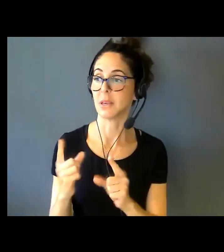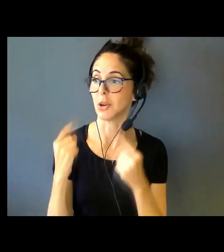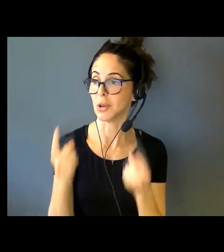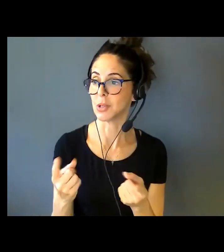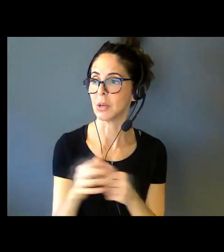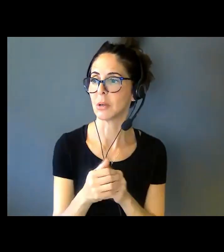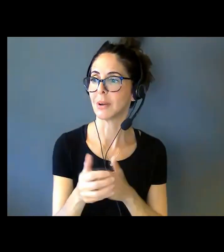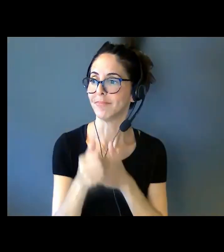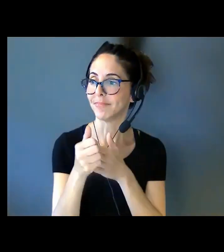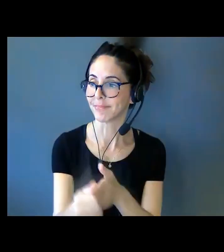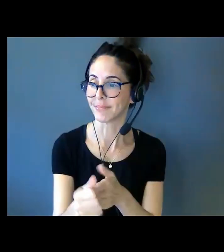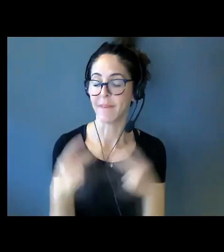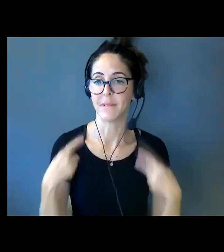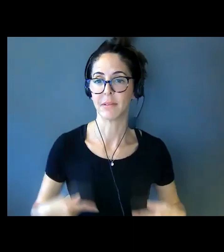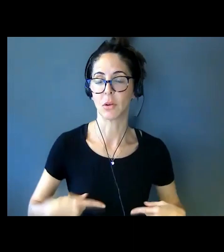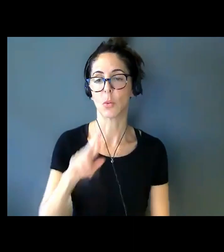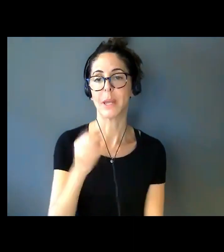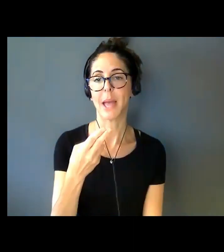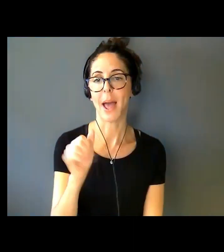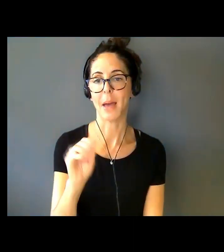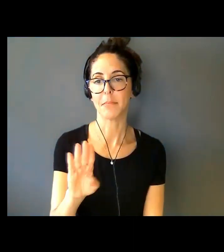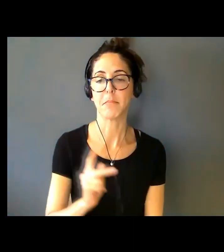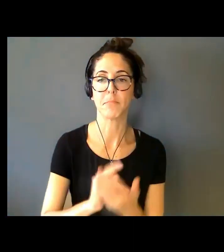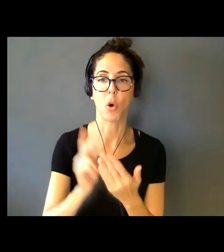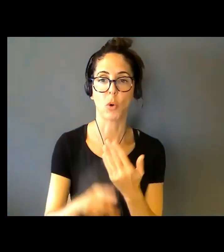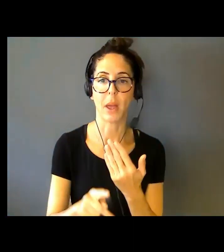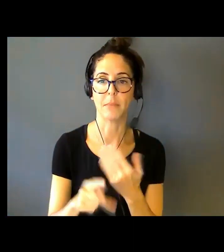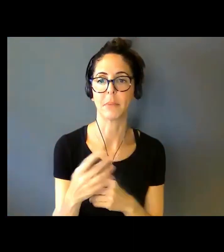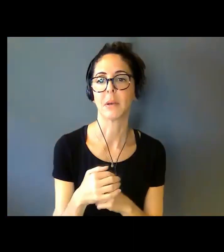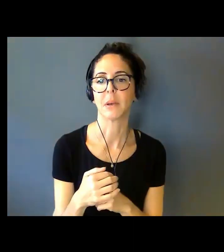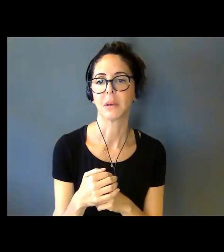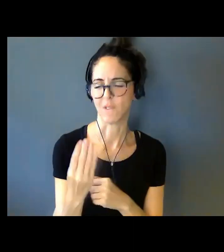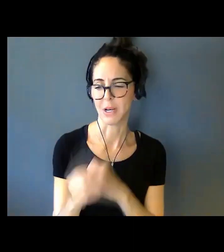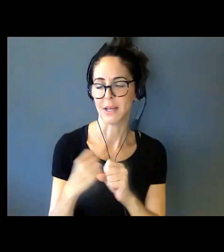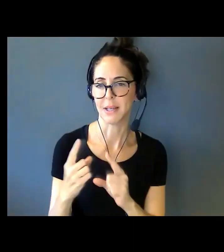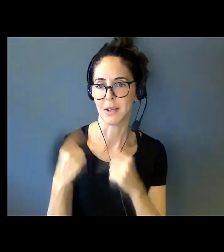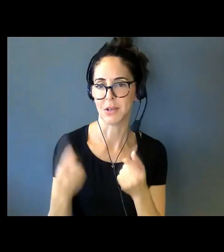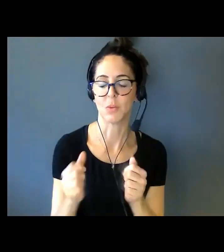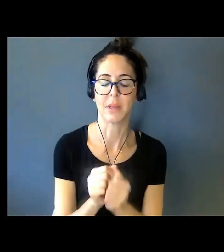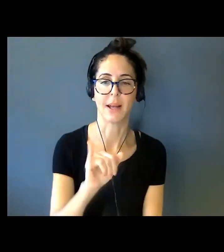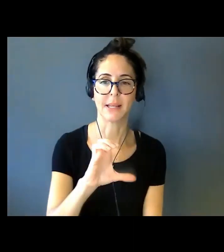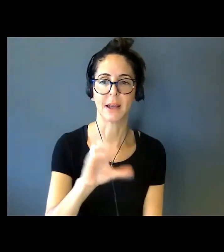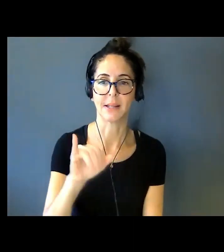rehabilitation program for the last 14 years my life with the ICRC. And working with different